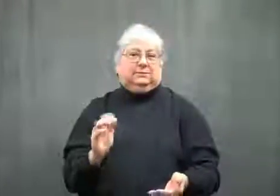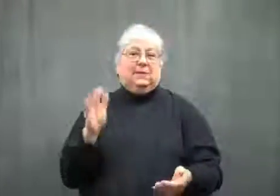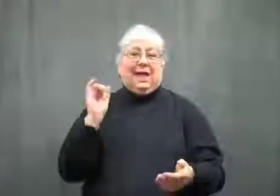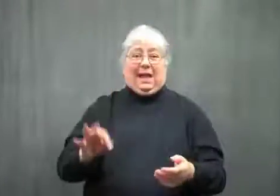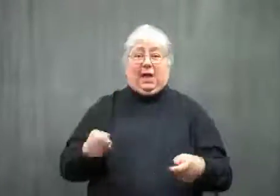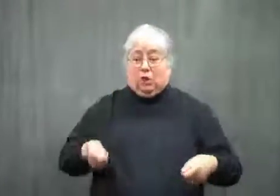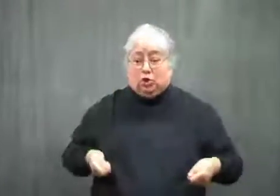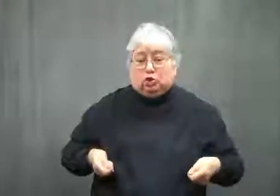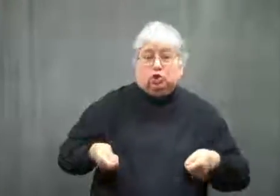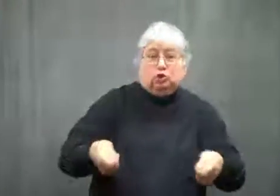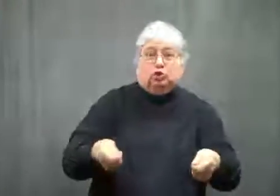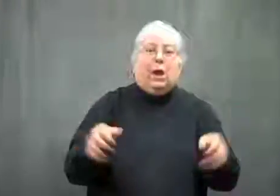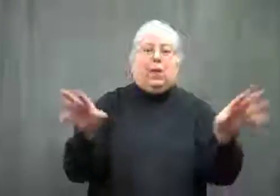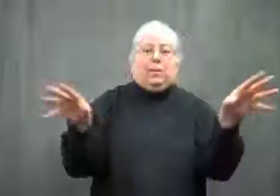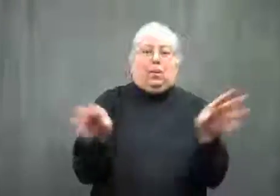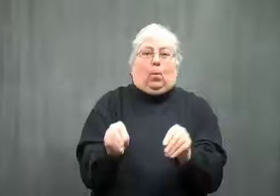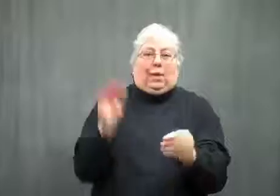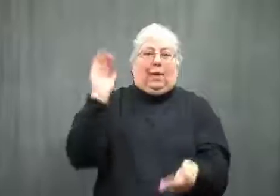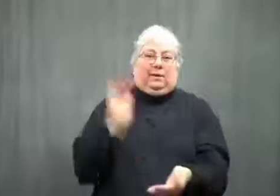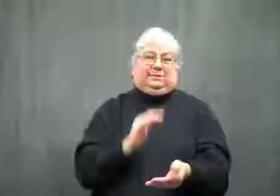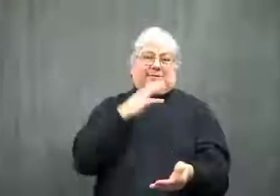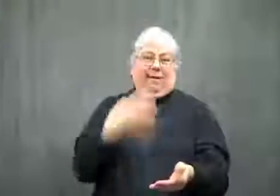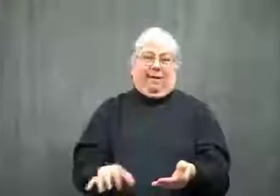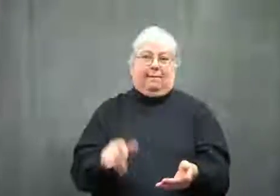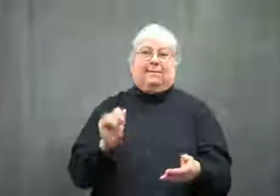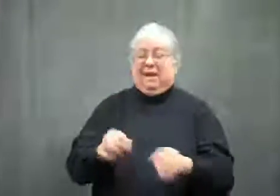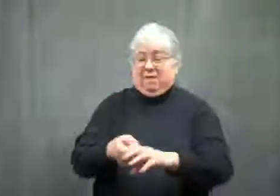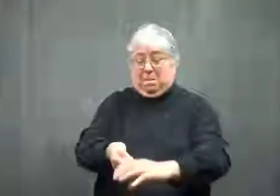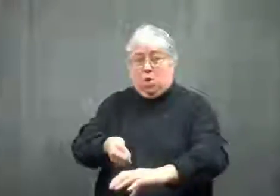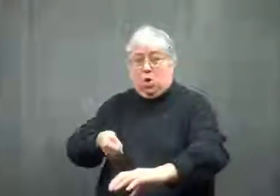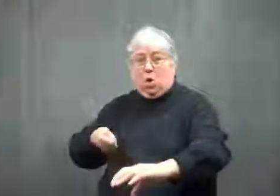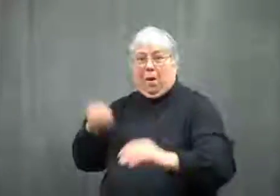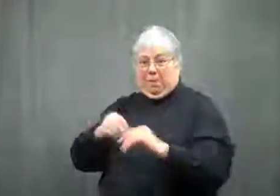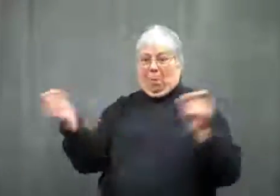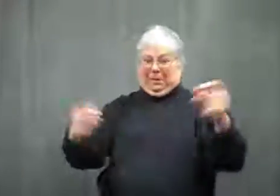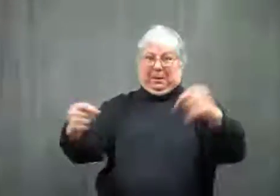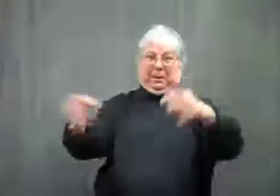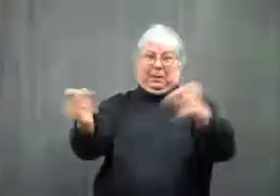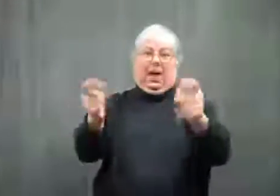If the rods are pushed in, there is less fission, which generates less heat. If the rods are pulled out, there is more fission and more heat.